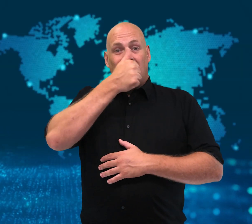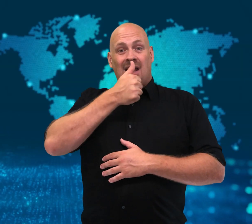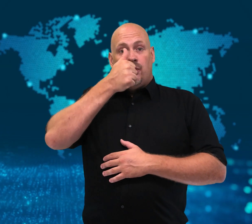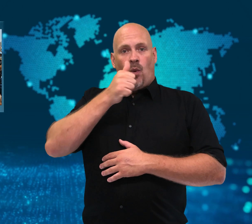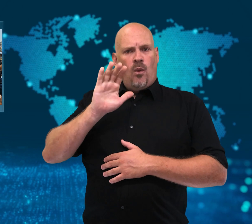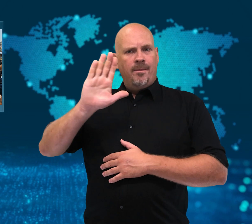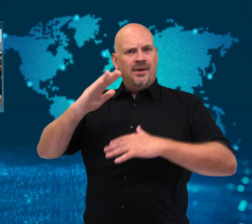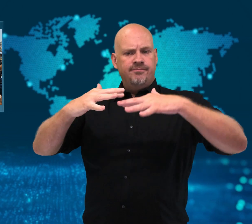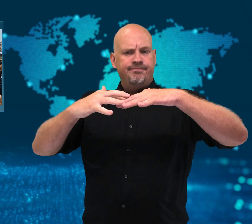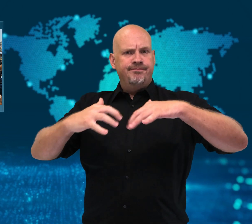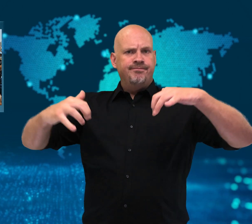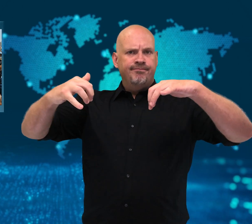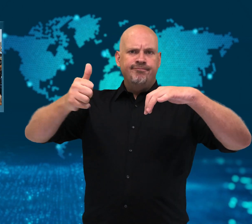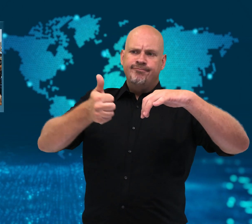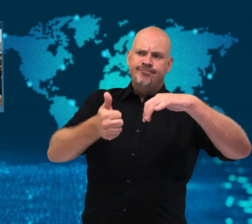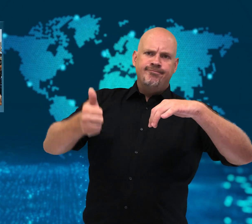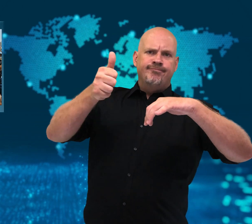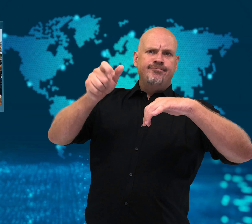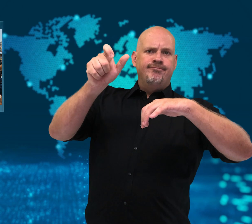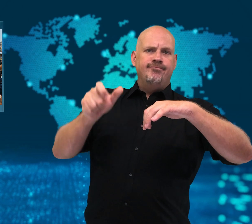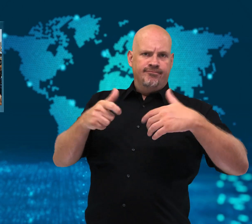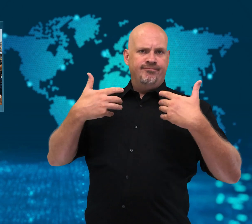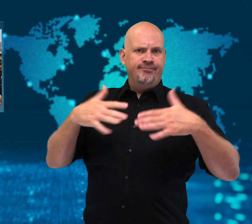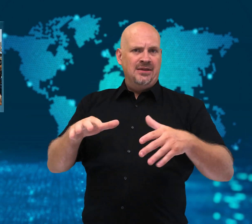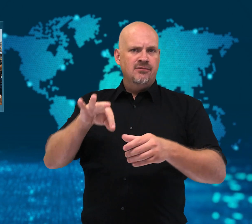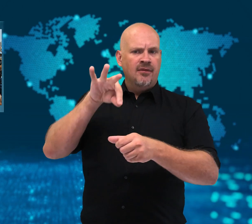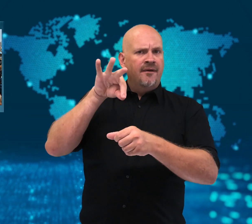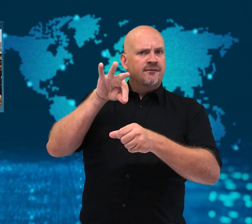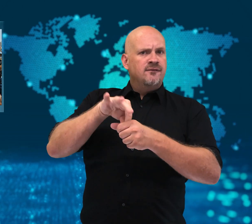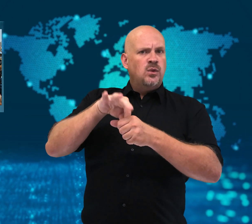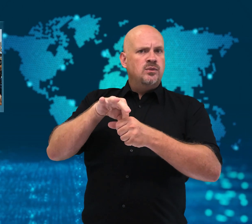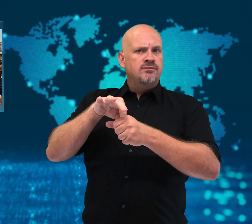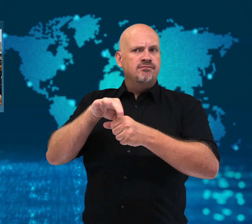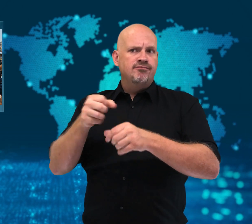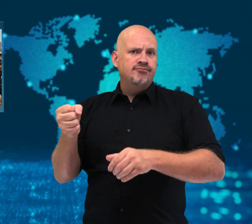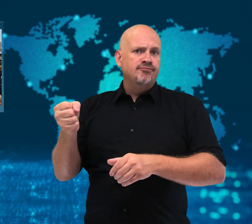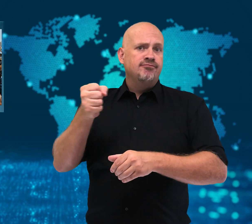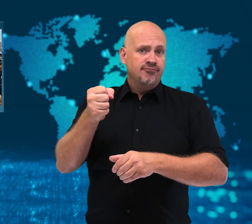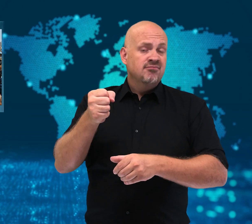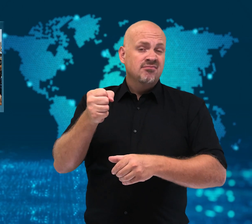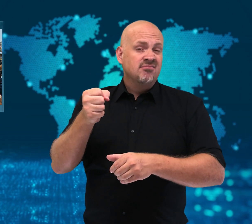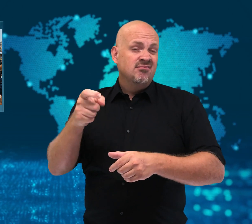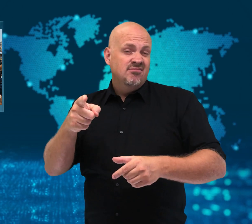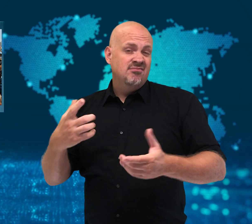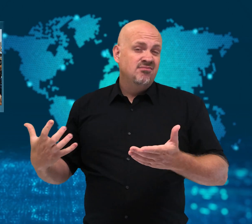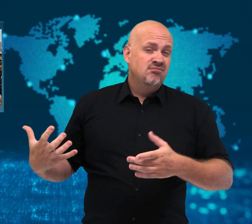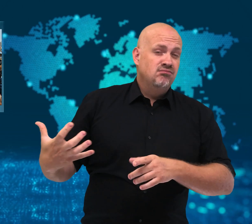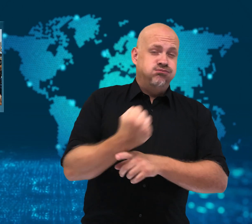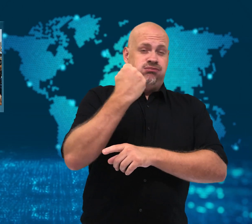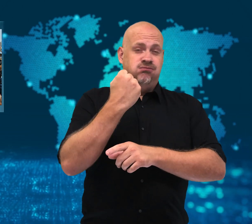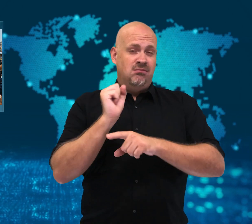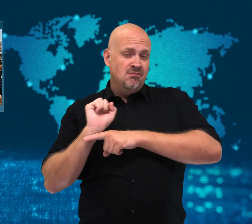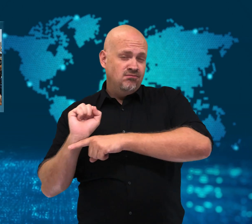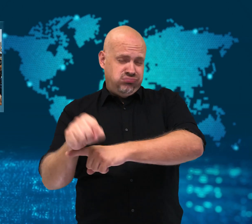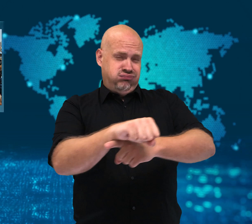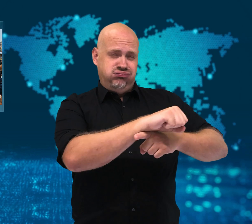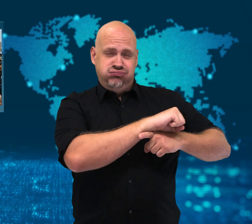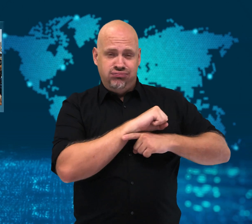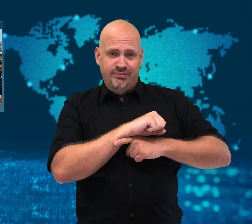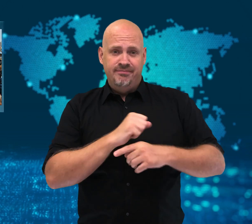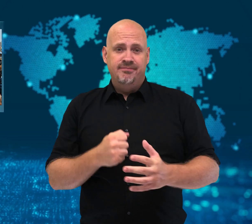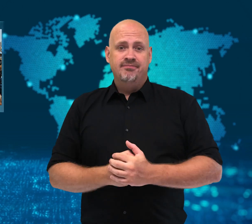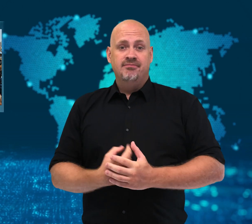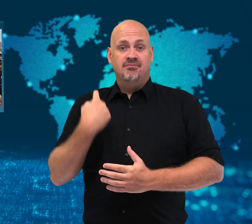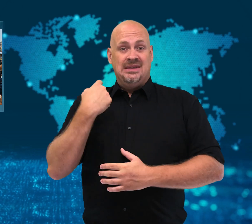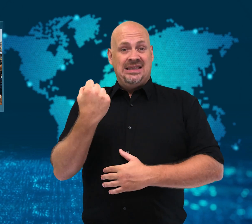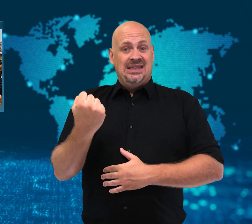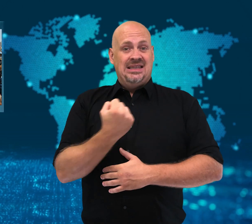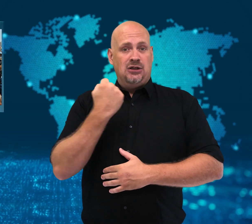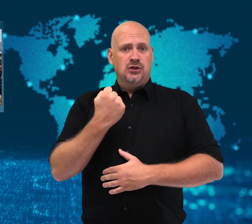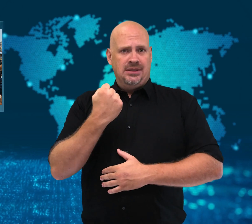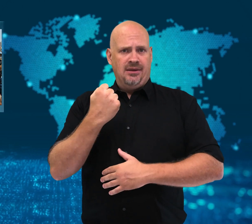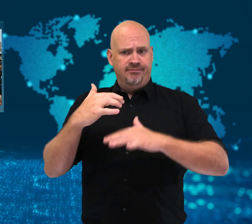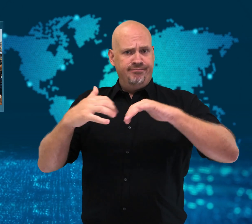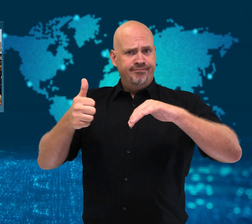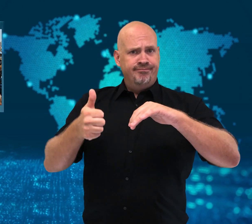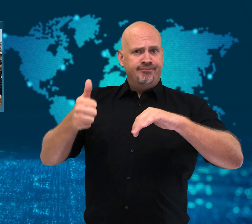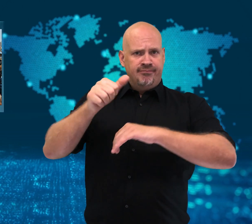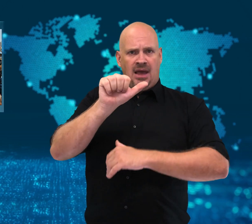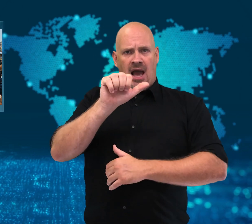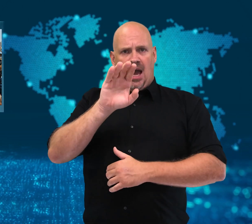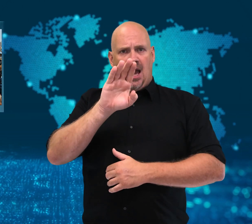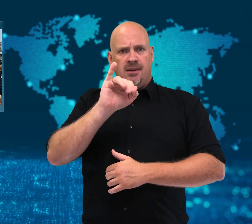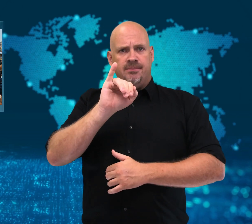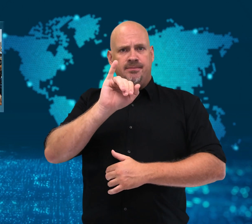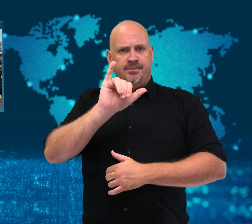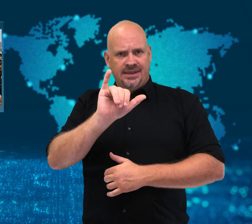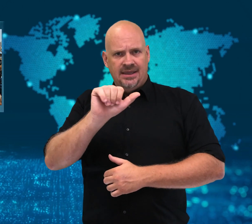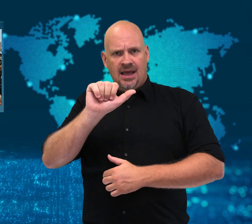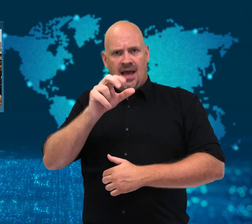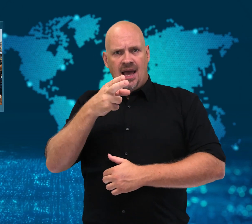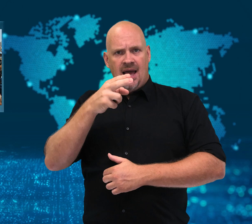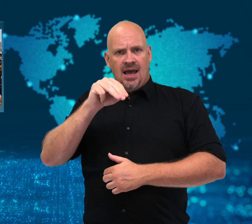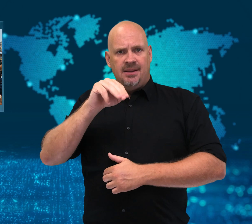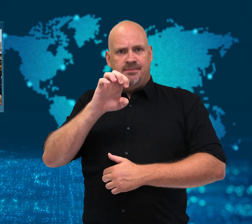[Gavin]: The Prime Minister of Ethiopia won a landslide victory in his re-election.